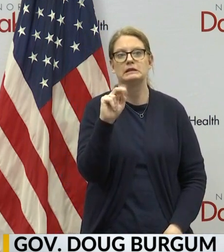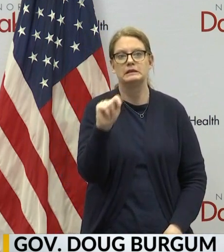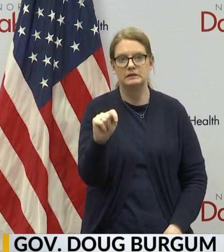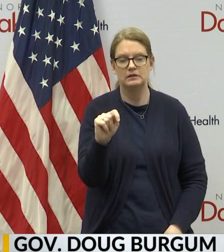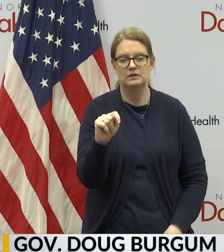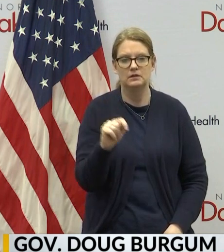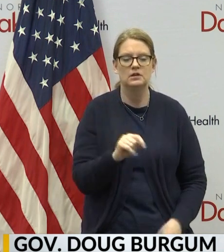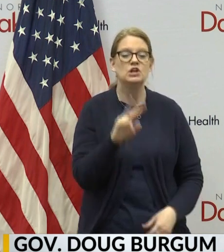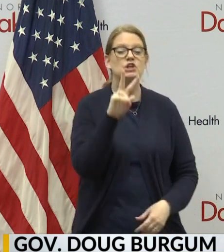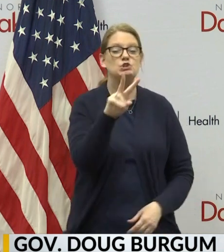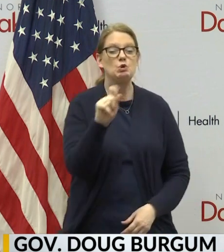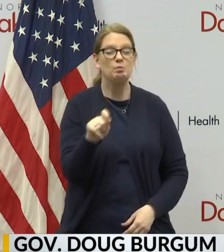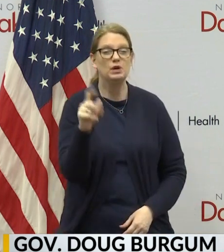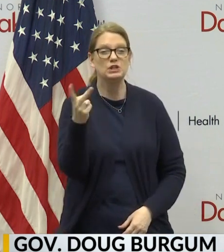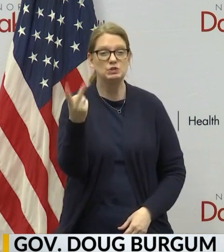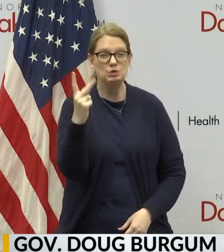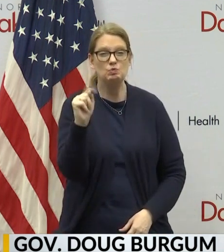THE CARES ACT, THE CORONAVIRUS